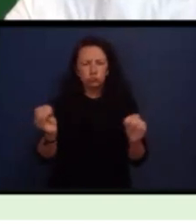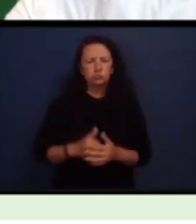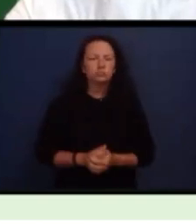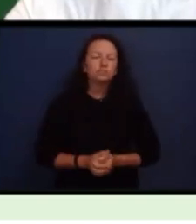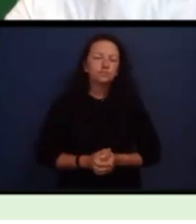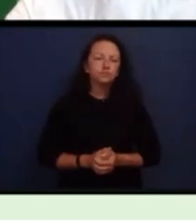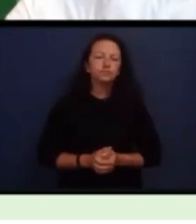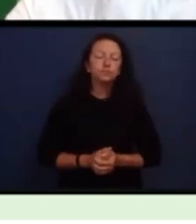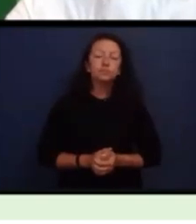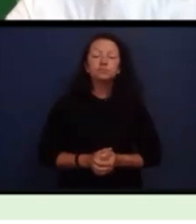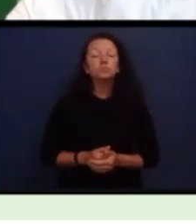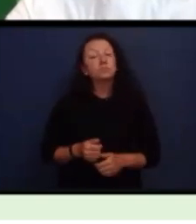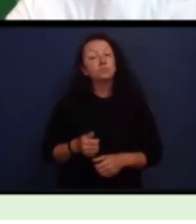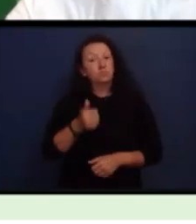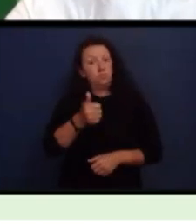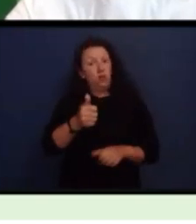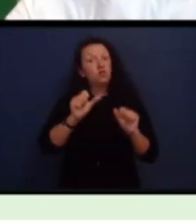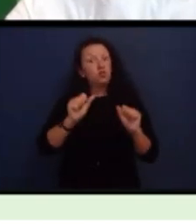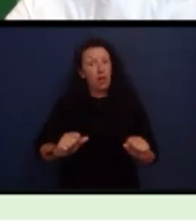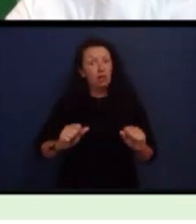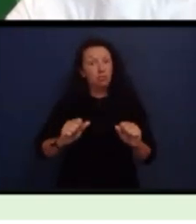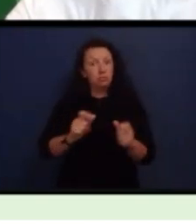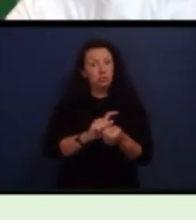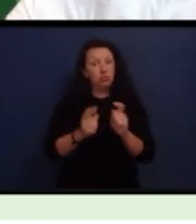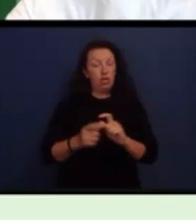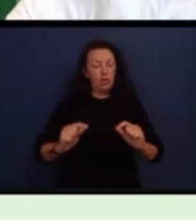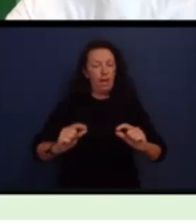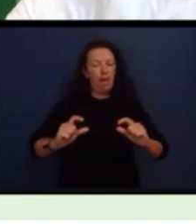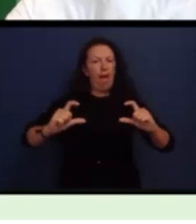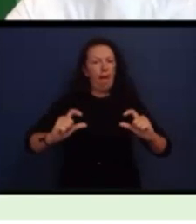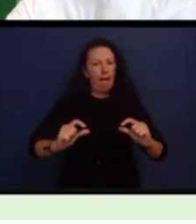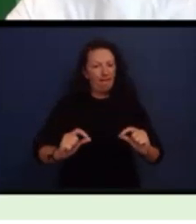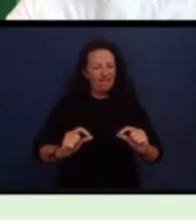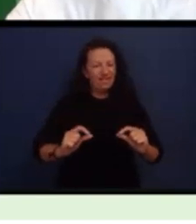font size by clicking on the small triangle next to the closed captioning symbol. Yeah.